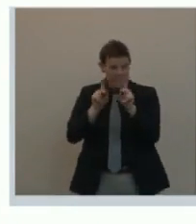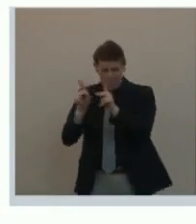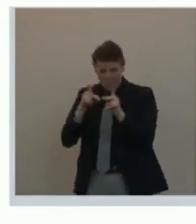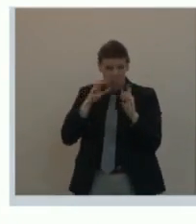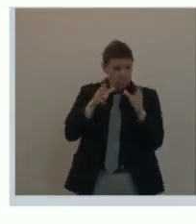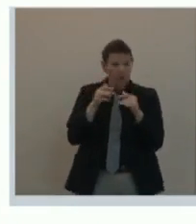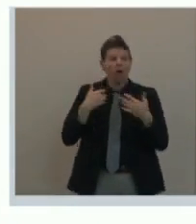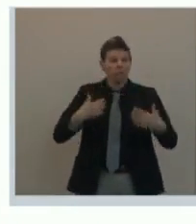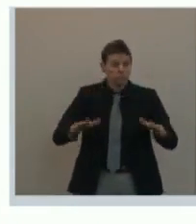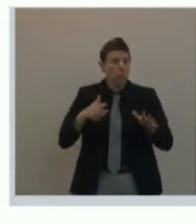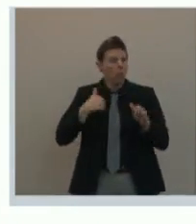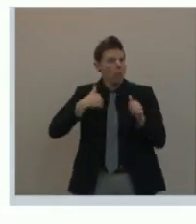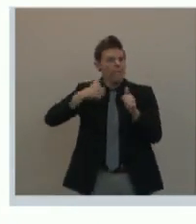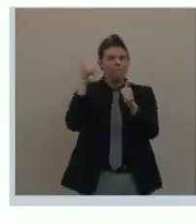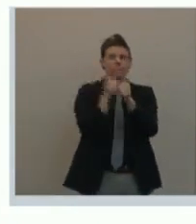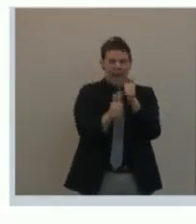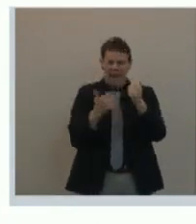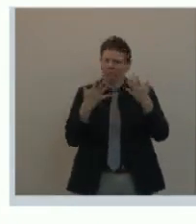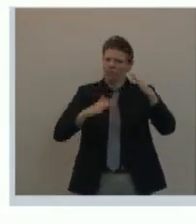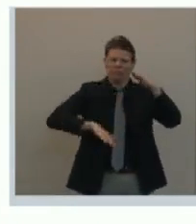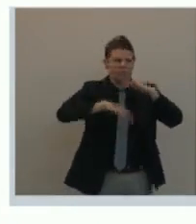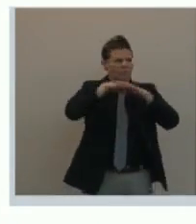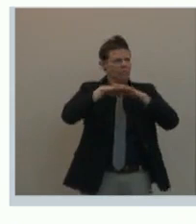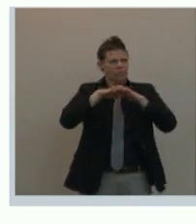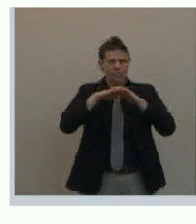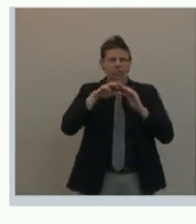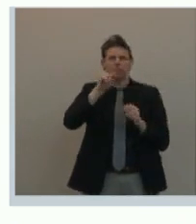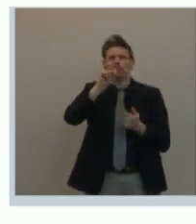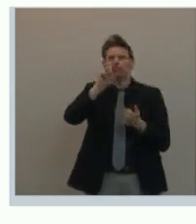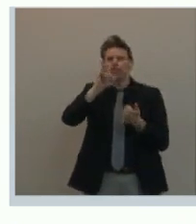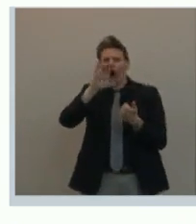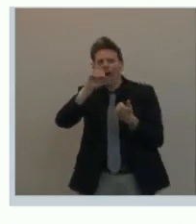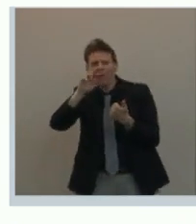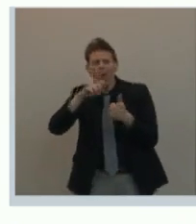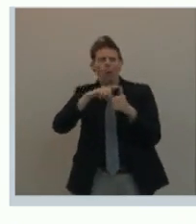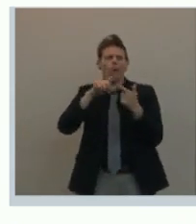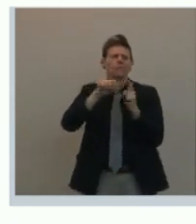IN NEW MEXICO TODAY IN OUR LABS, WE TESTED 2751 PEOPLE.